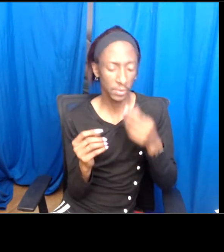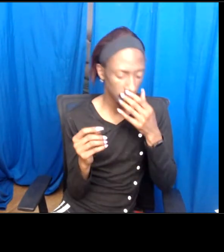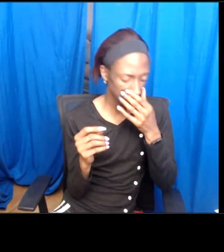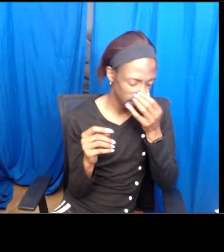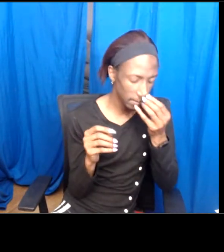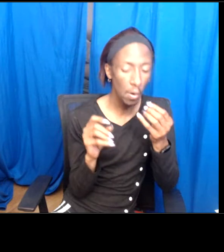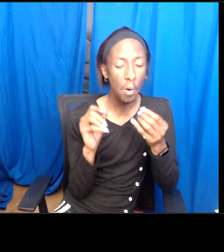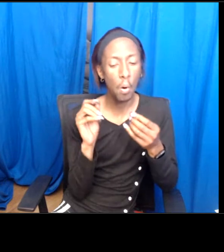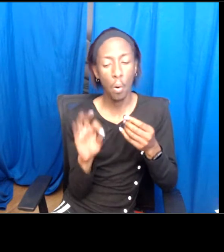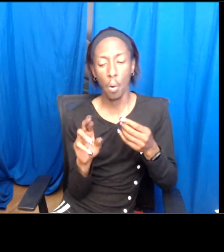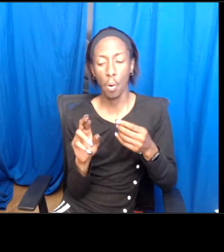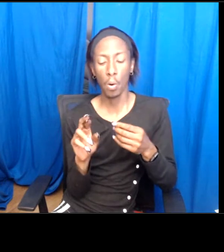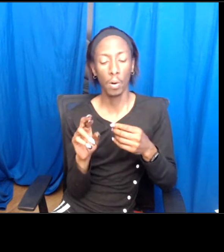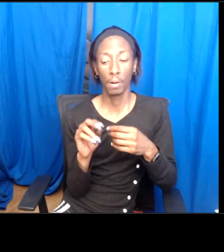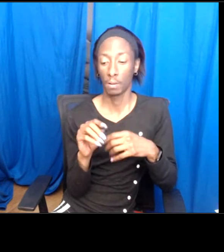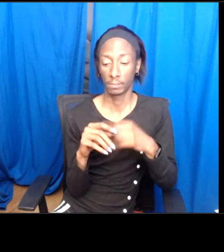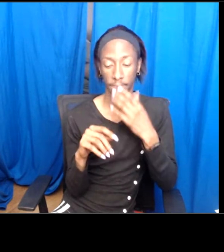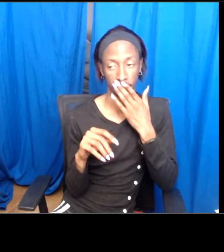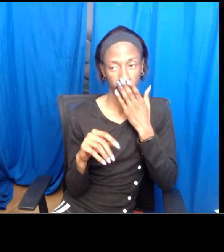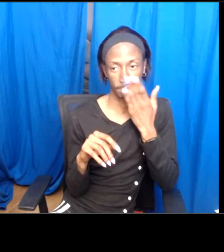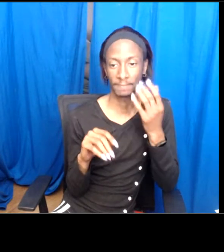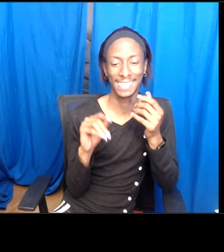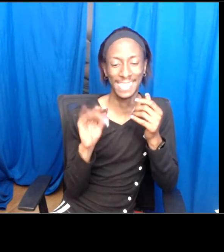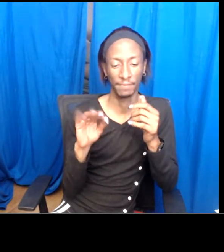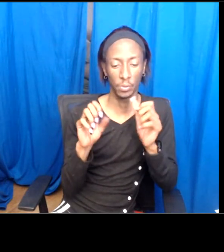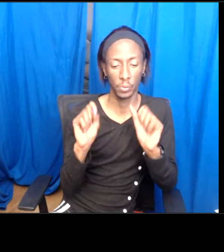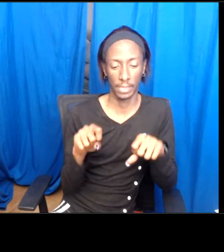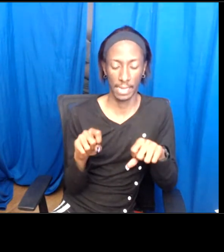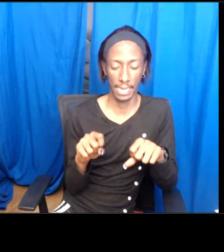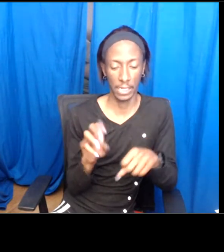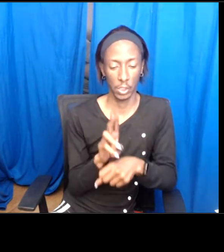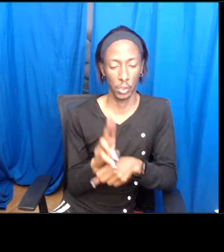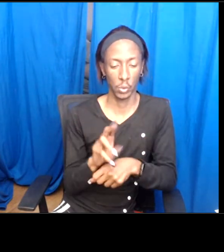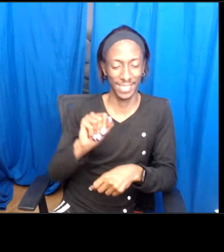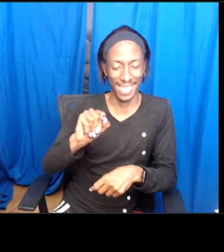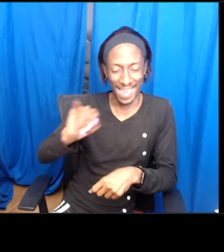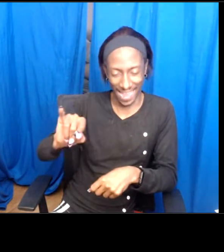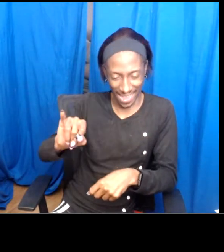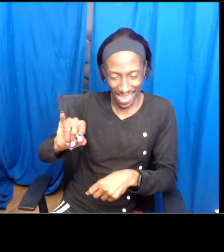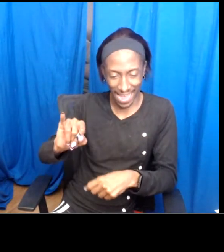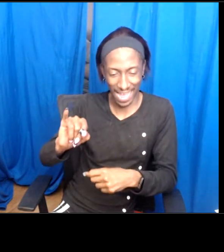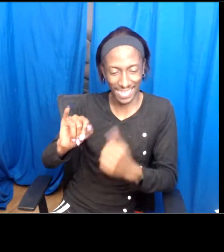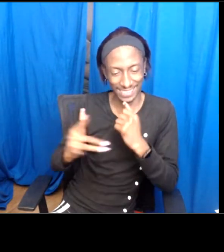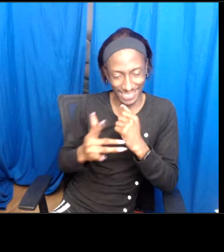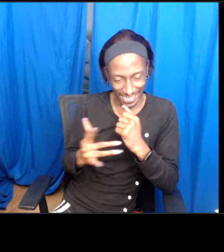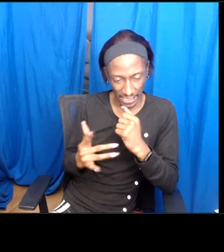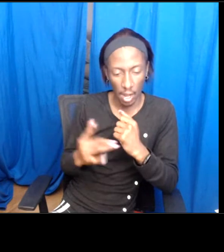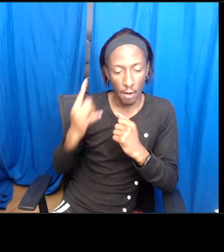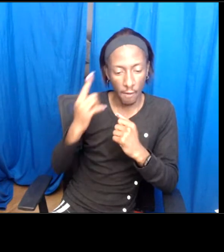into an AI powered facial recognition software for whales? Does anyone do anything like that?